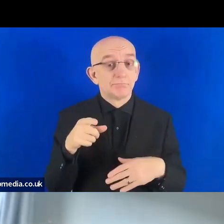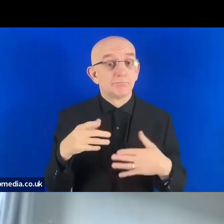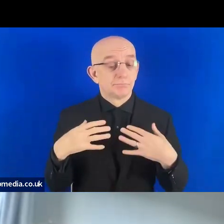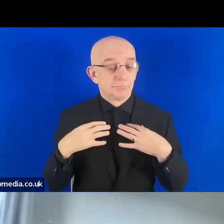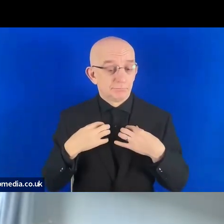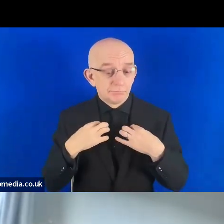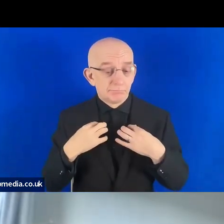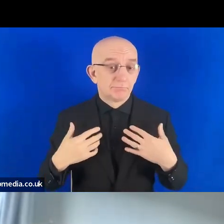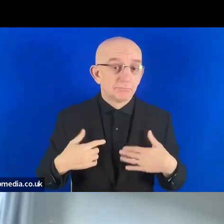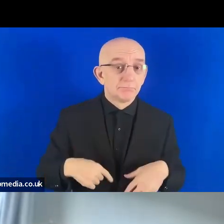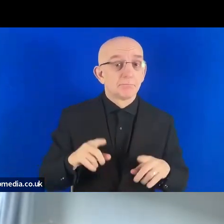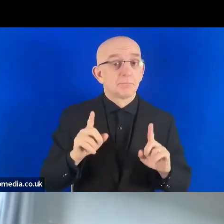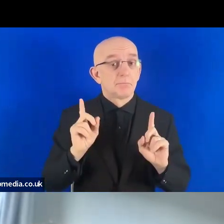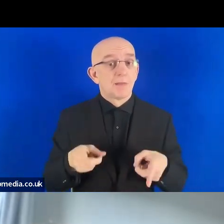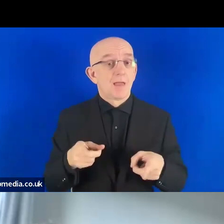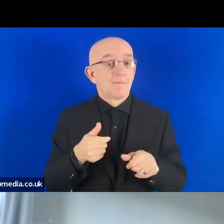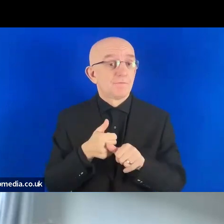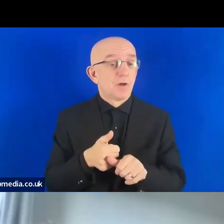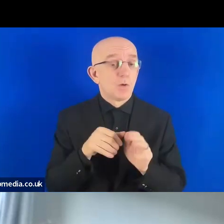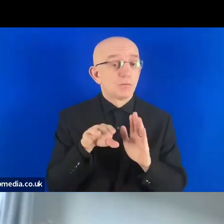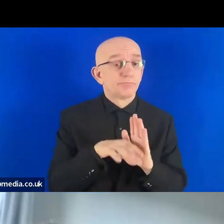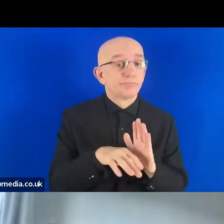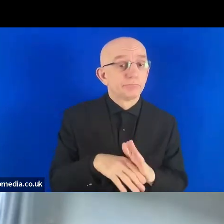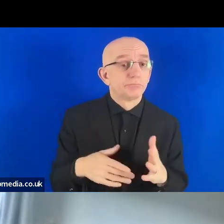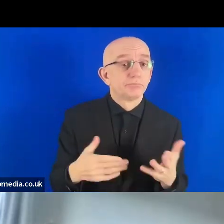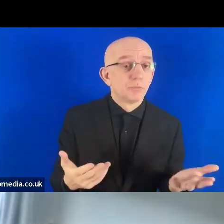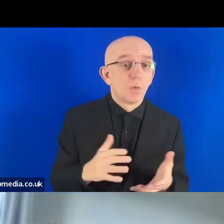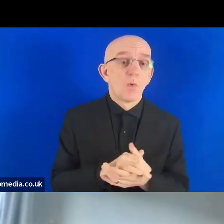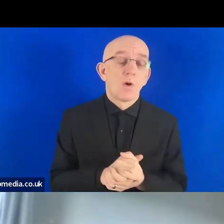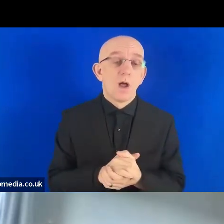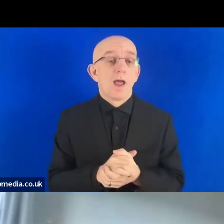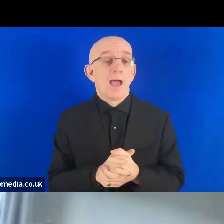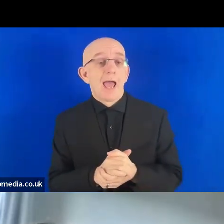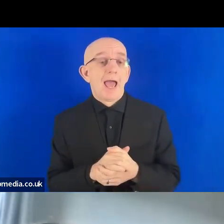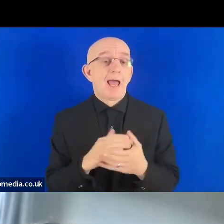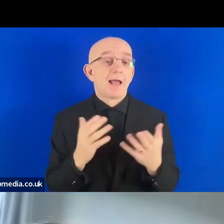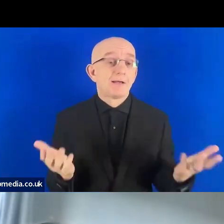But yeah, I love the, no dress code to be as fabulous as you would like, as well